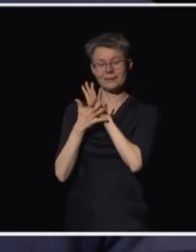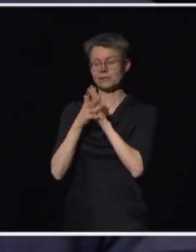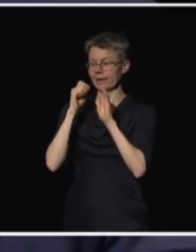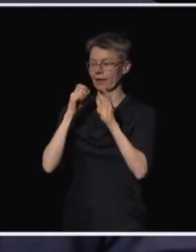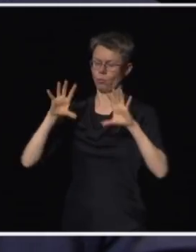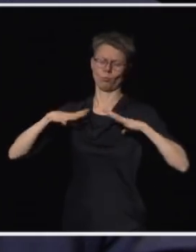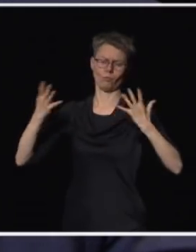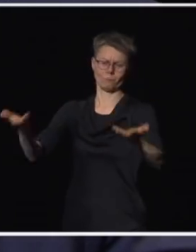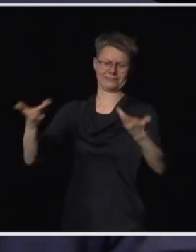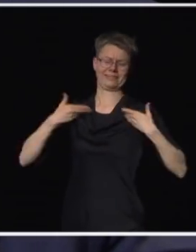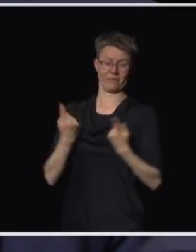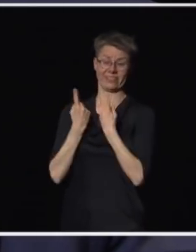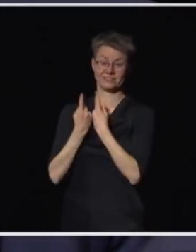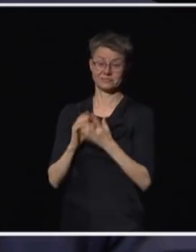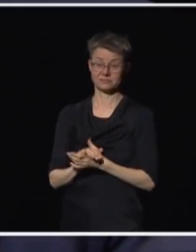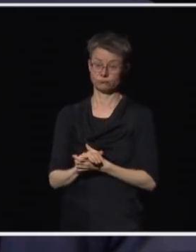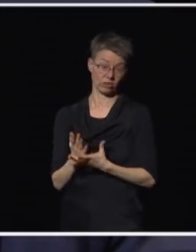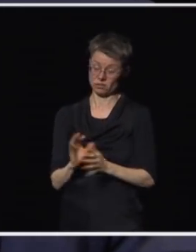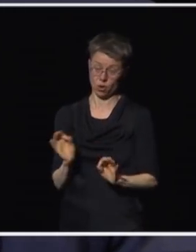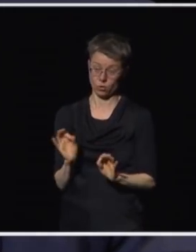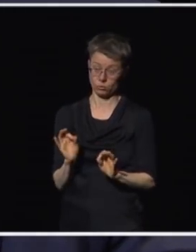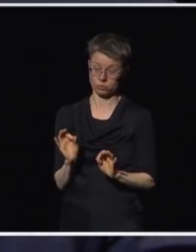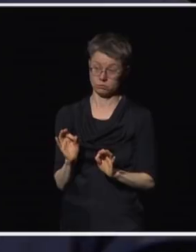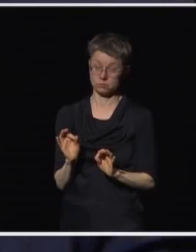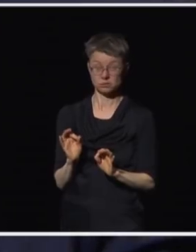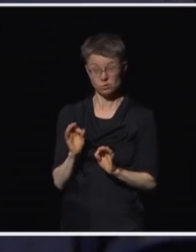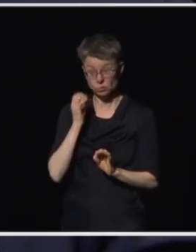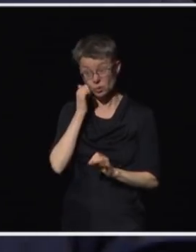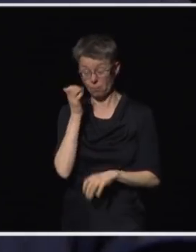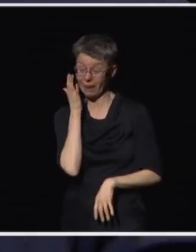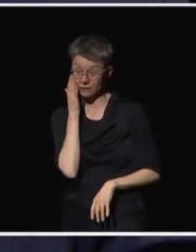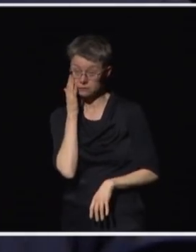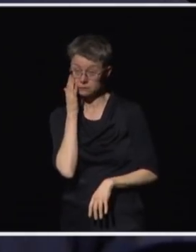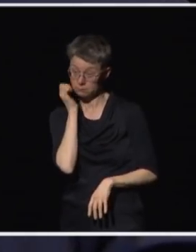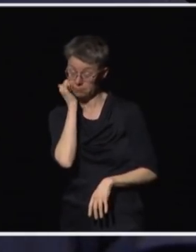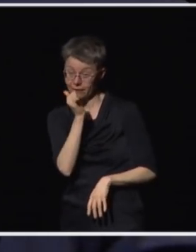It really doesn't, especially when you're black. You know? It just doesn't mean things are necessarily going to, you know, go your way.